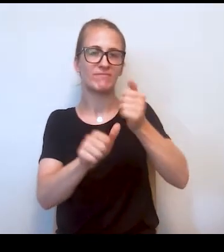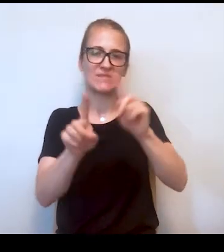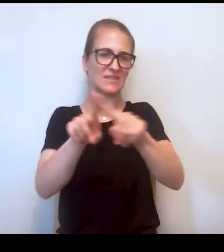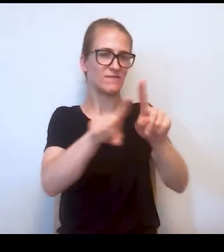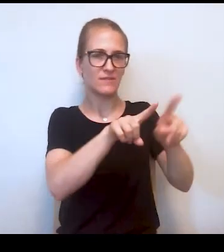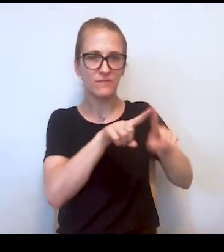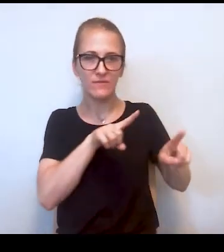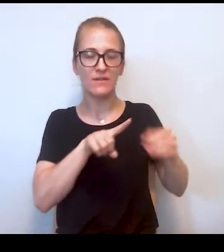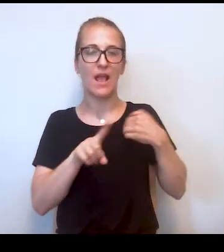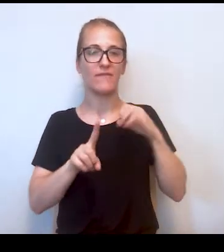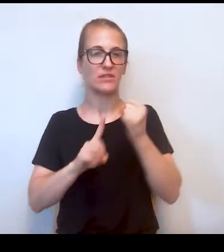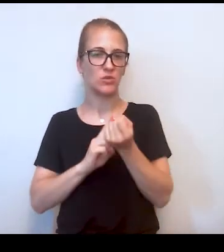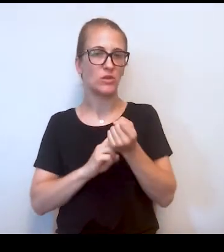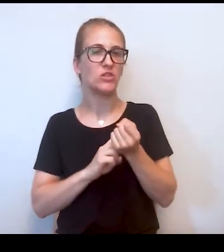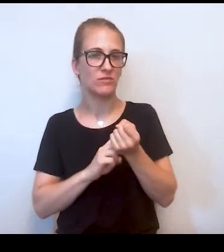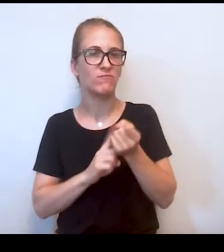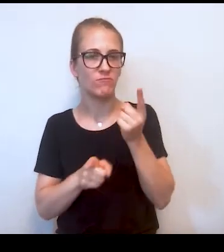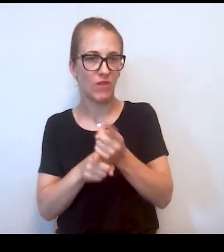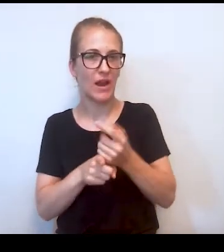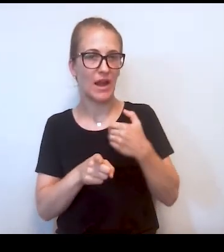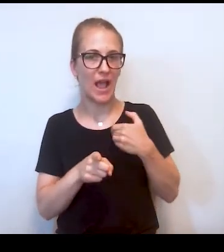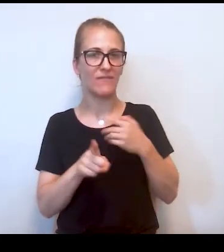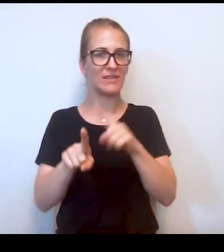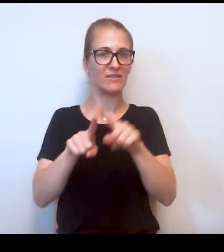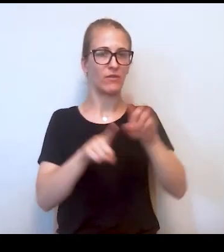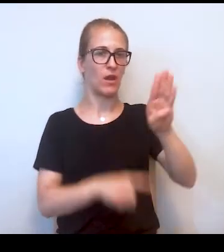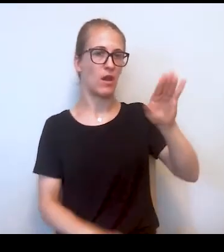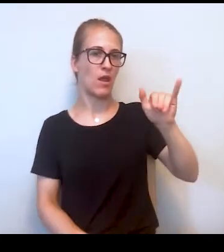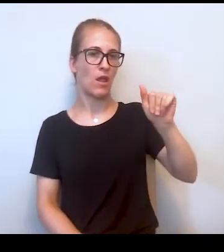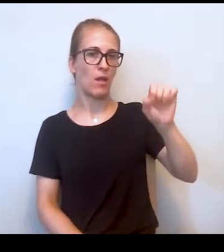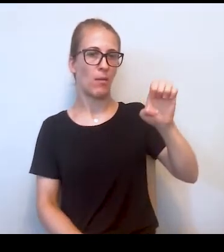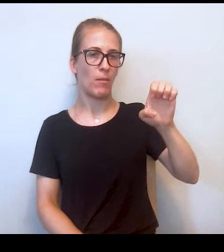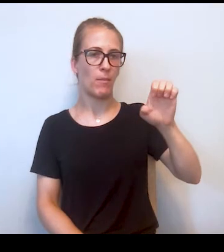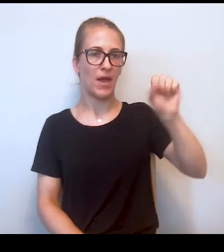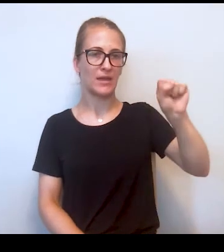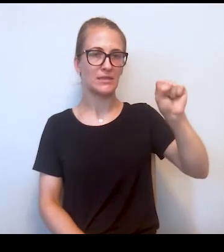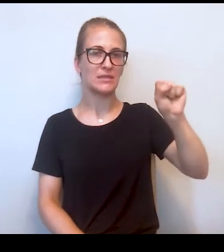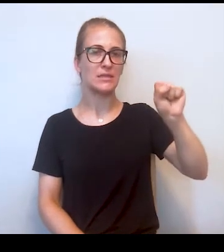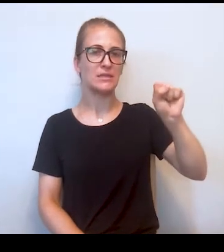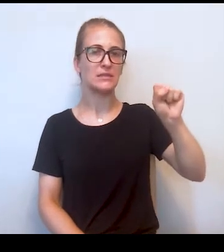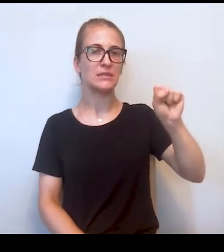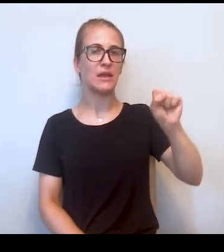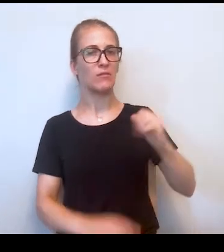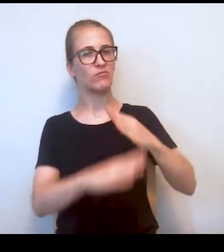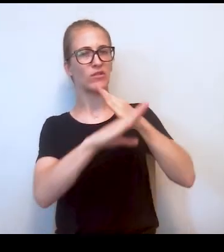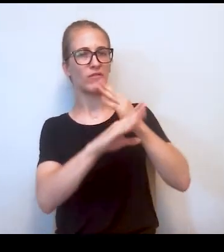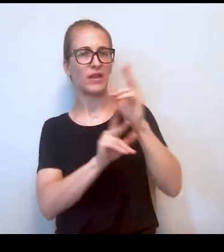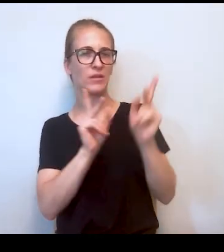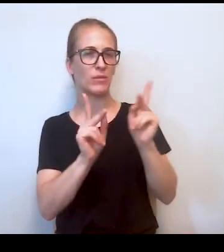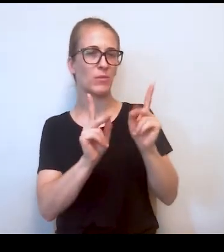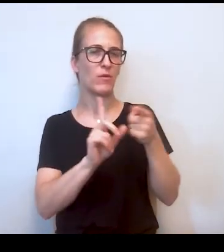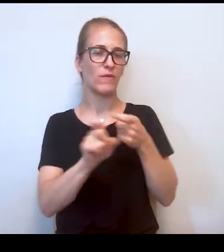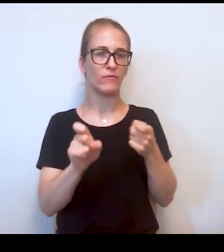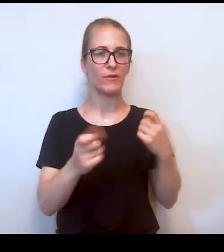from getting the care they need. You have what people might or charities might consider